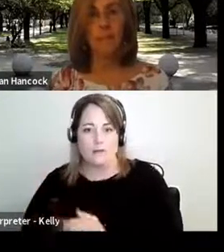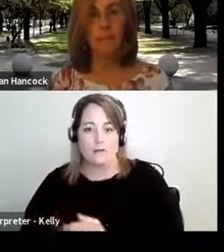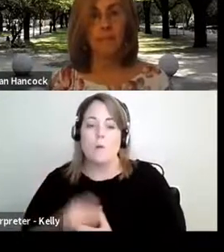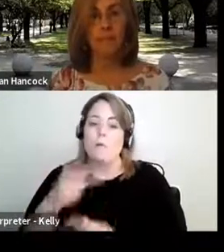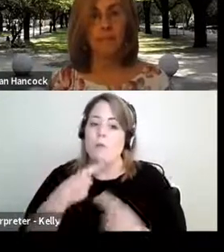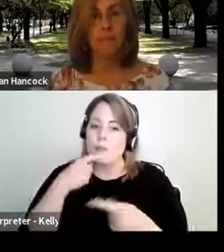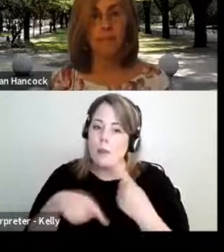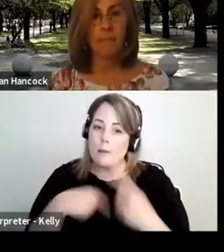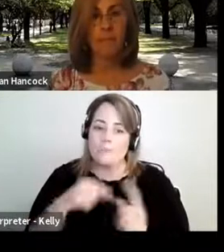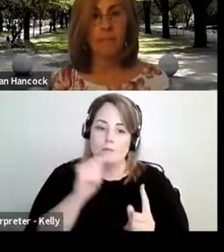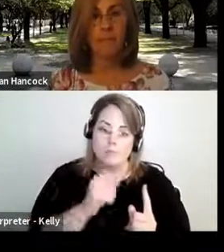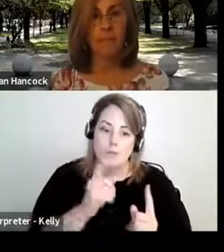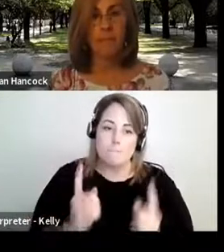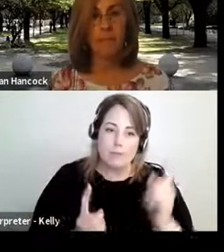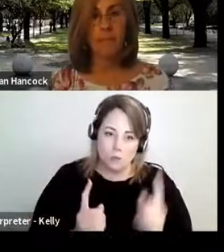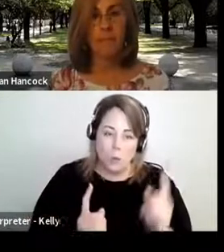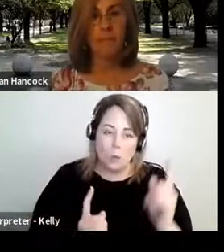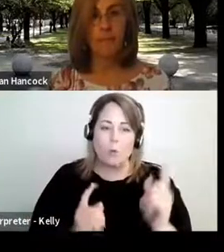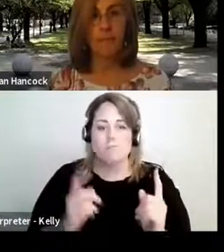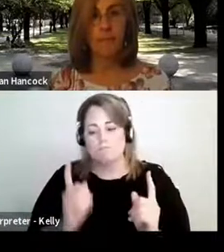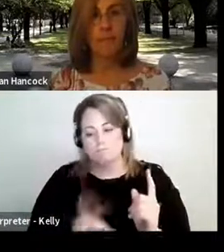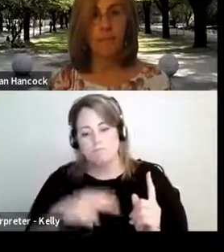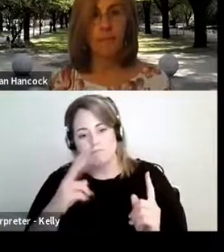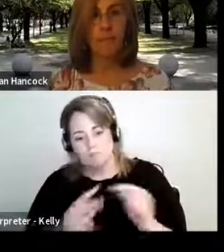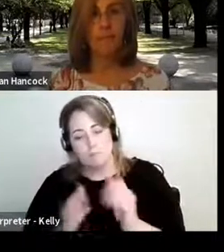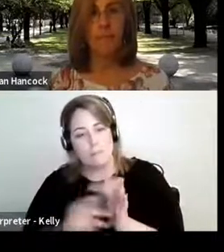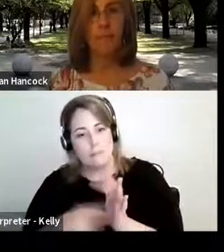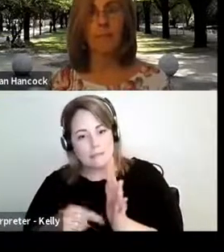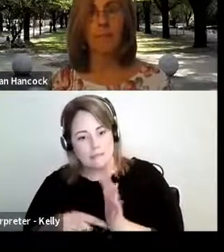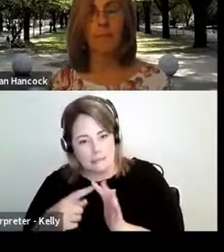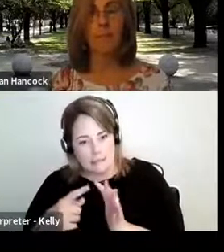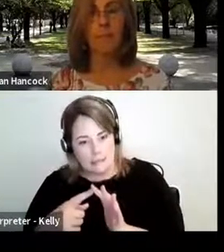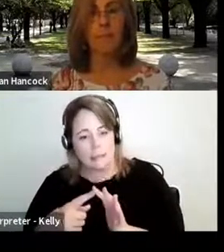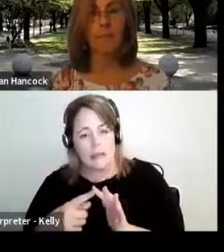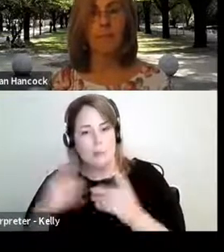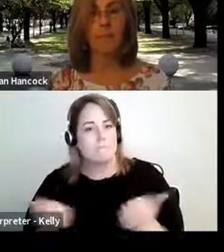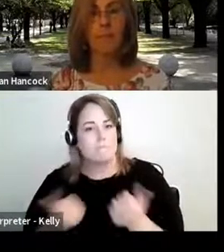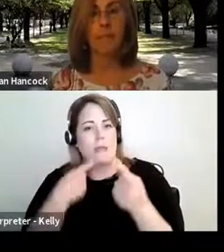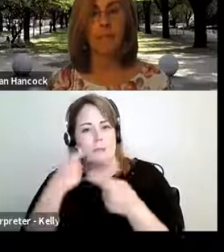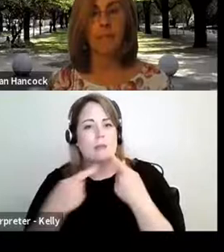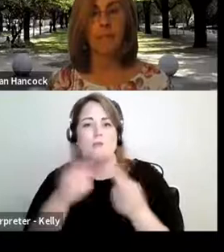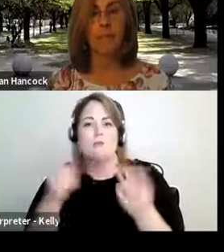available to support other tertiary sites to set up and run their own mentoring programs and, yeah,